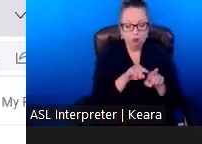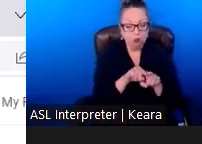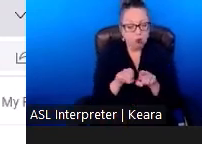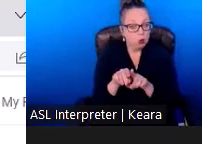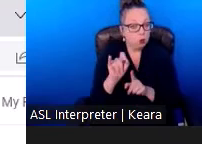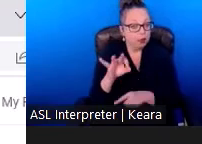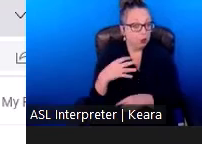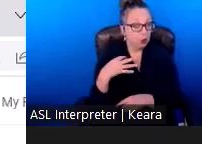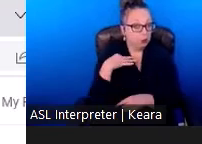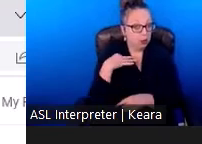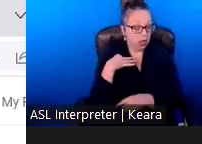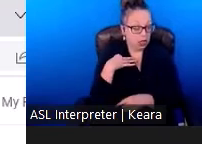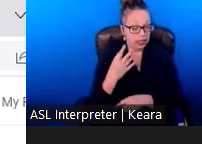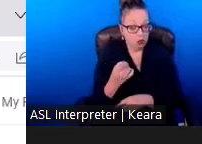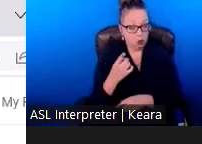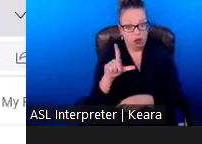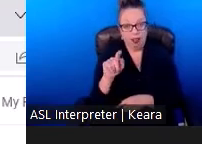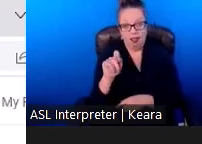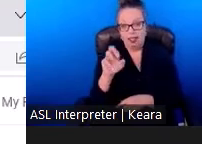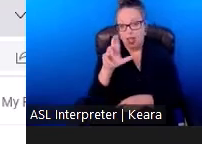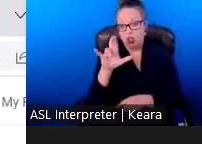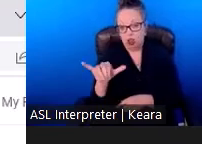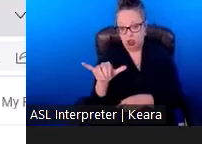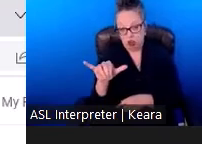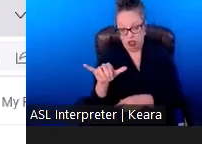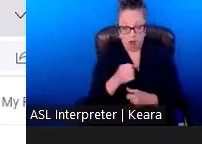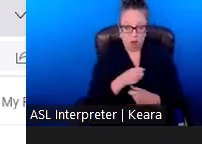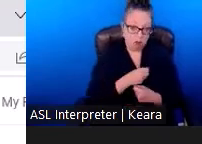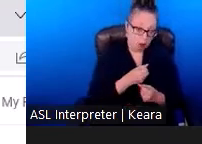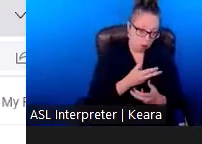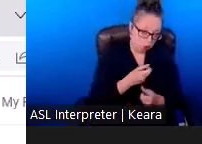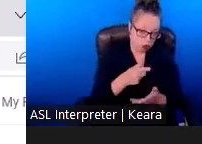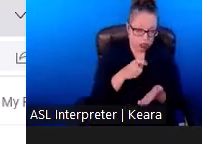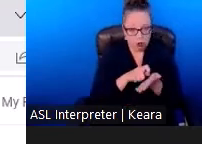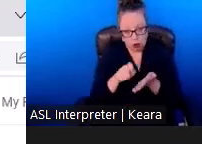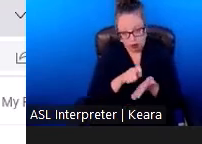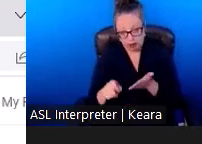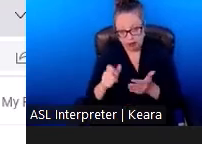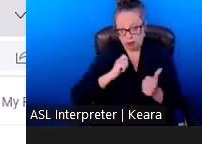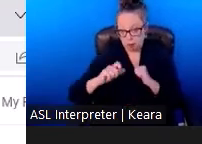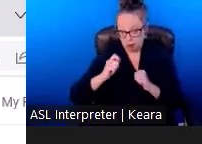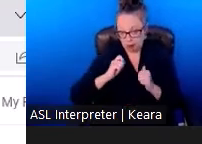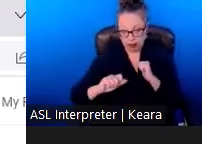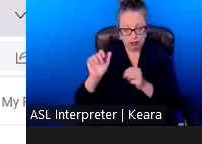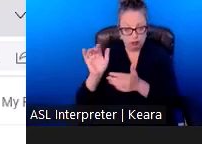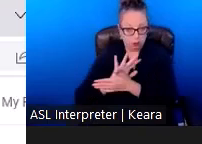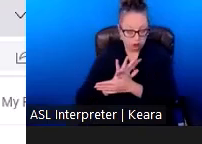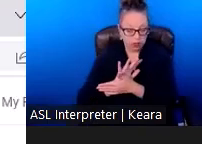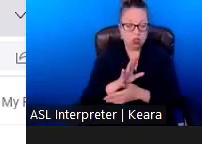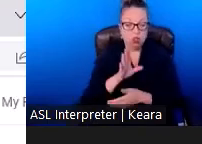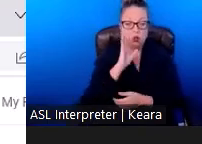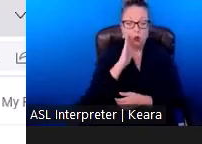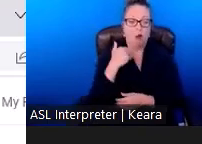of the literary categories – Poetry or Playwriting/Screenwriting – you’ll just have a simple file upload